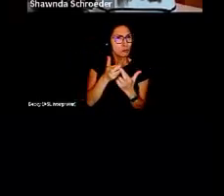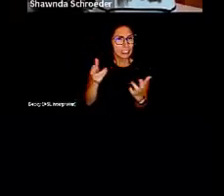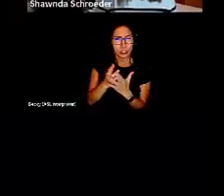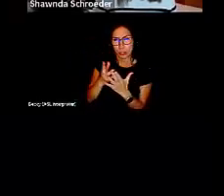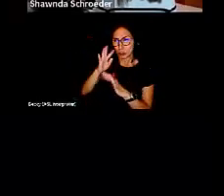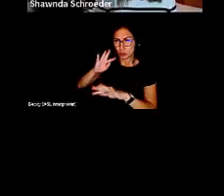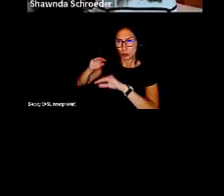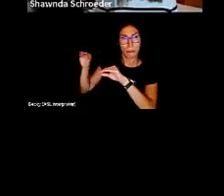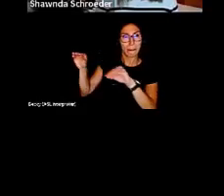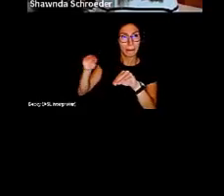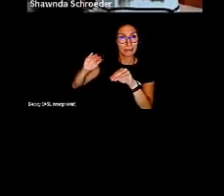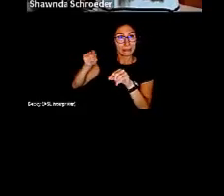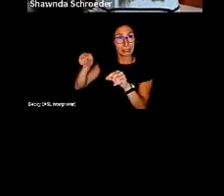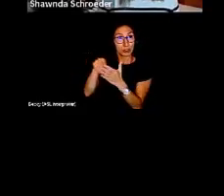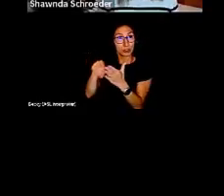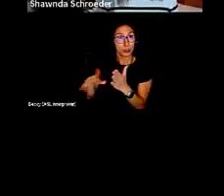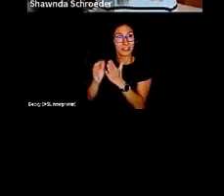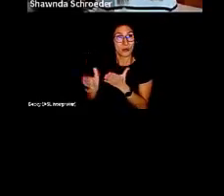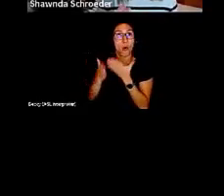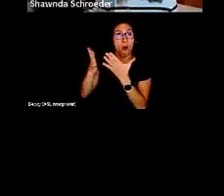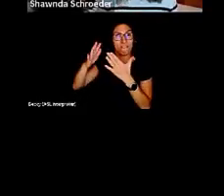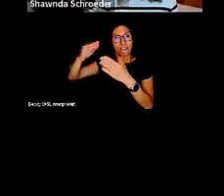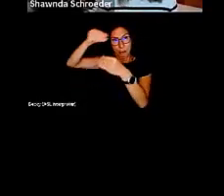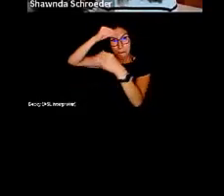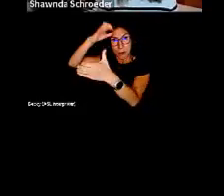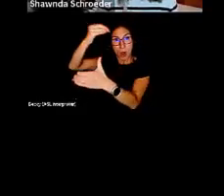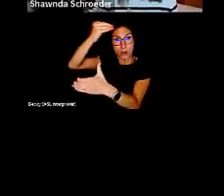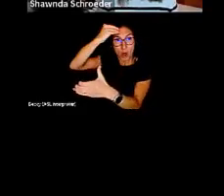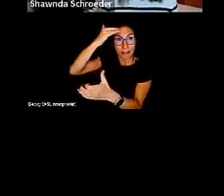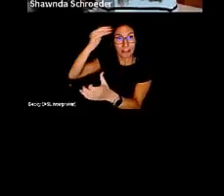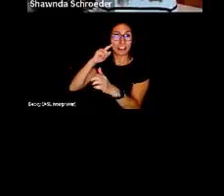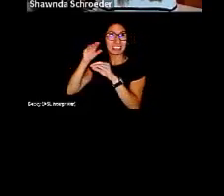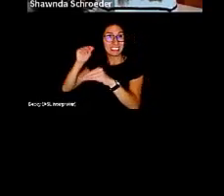and teaching around research methods, public health